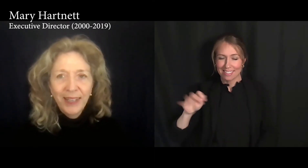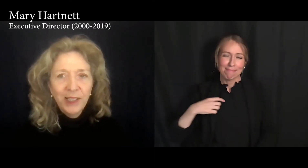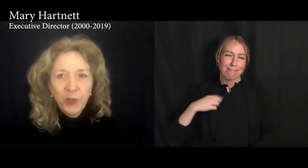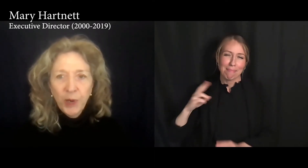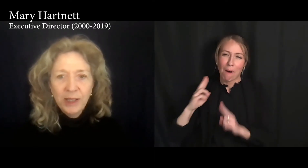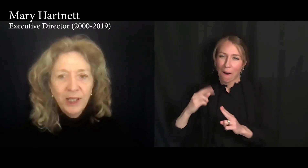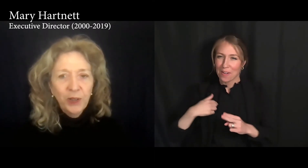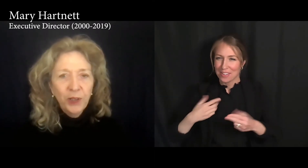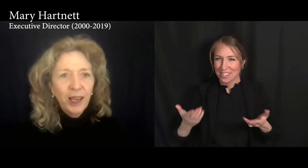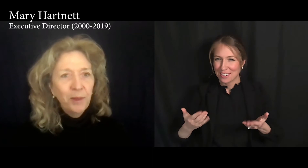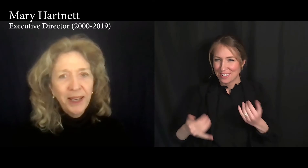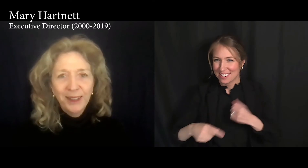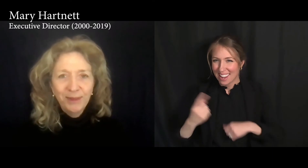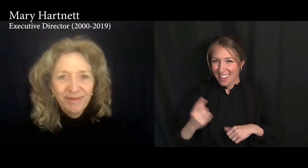And it's great to see Curt and Mike.